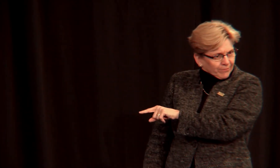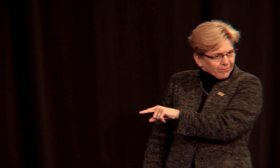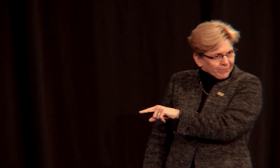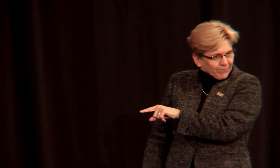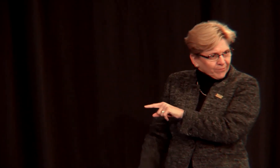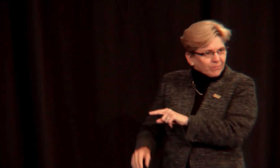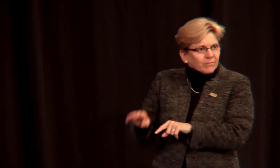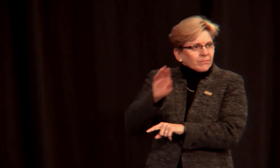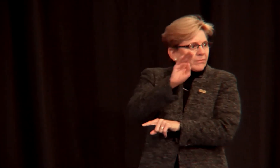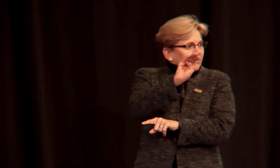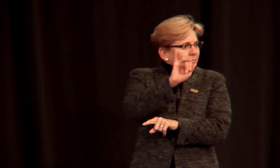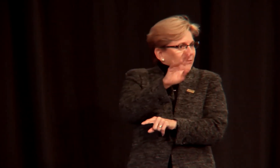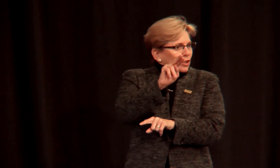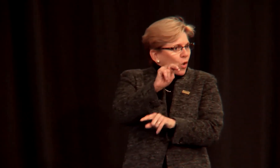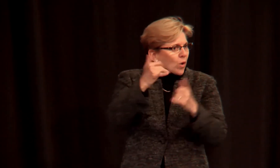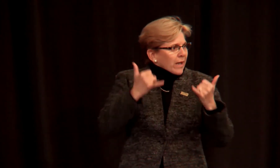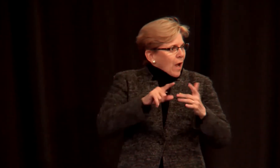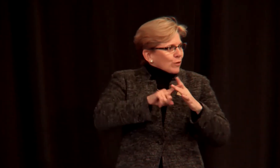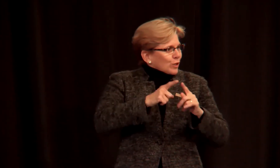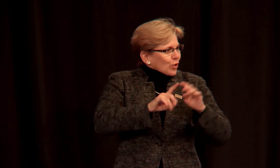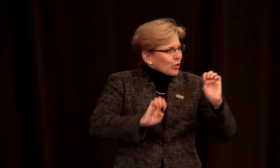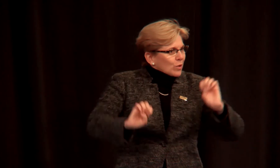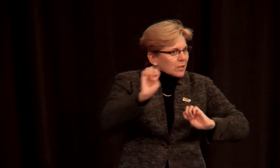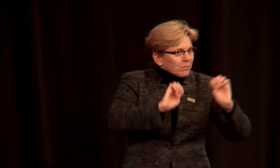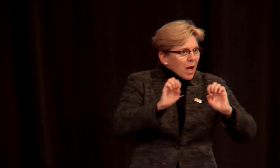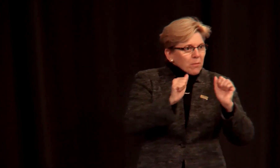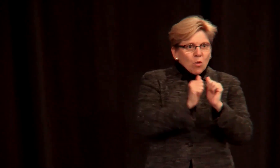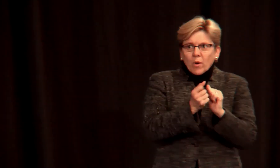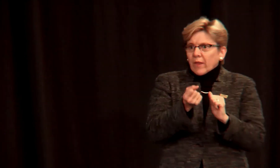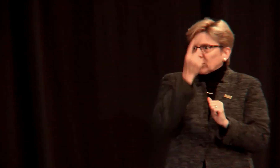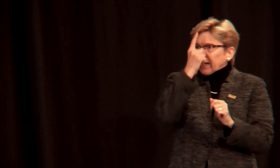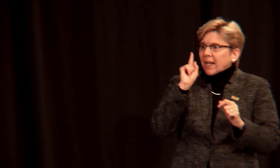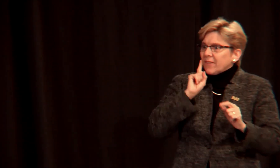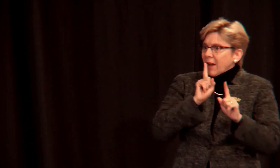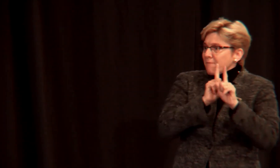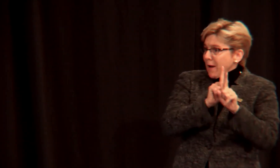they're all related to spoken language and I know here in the state of Minnesota